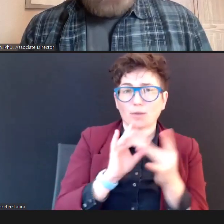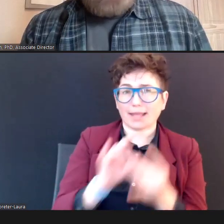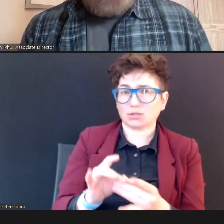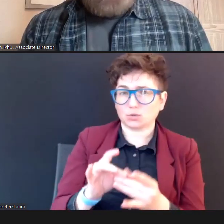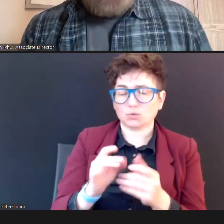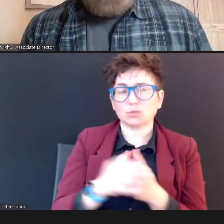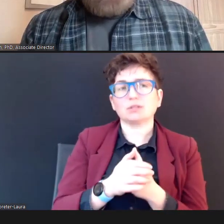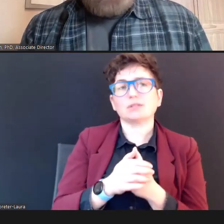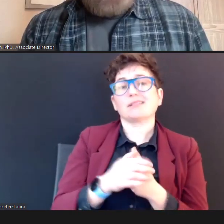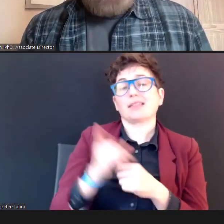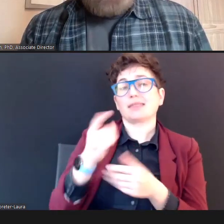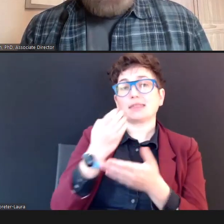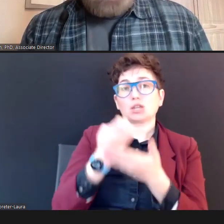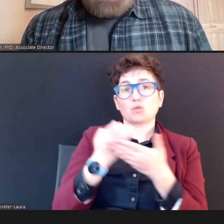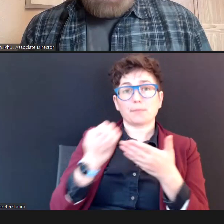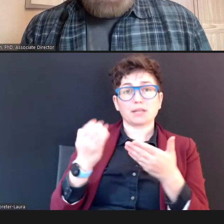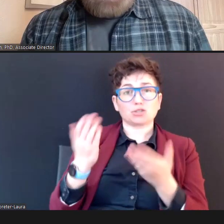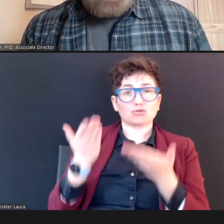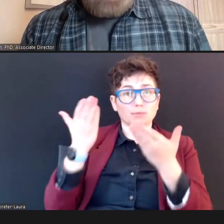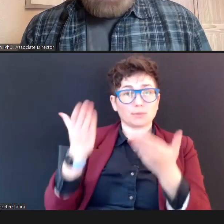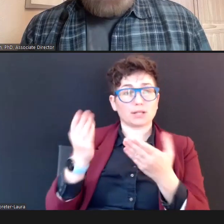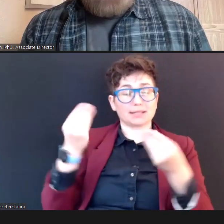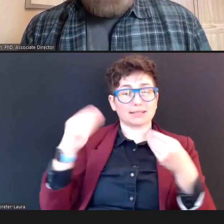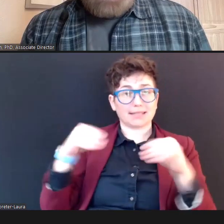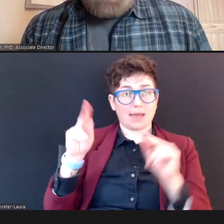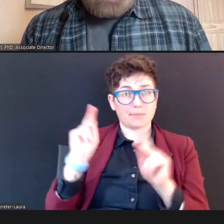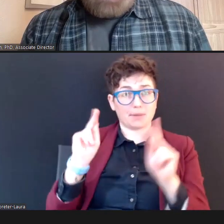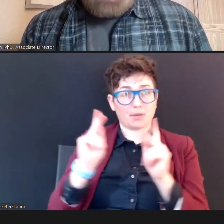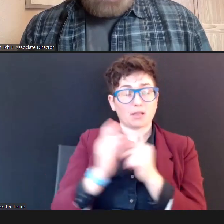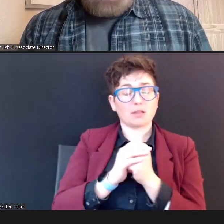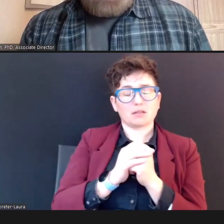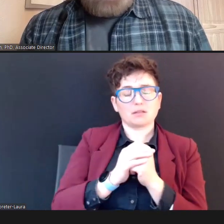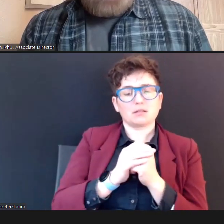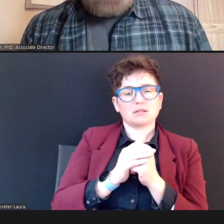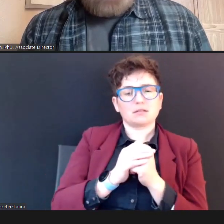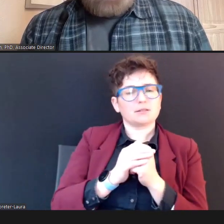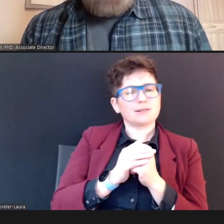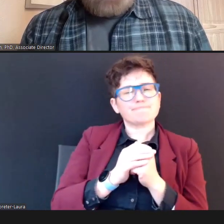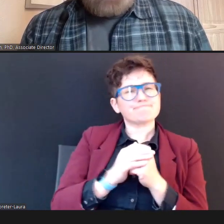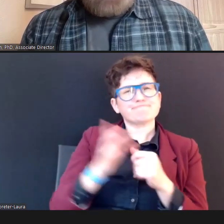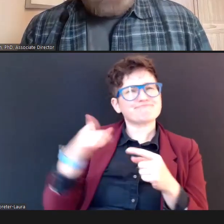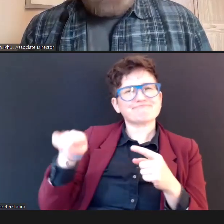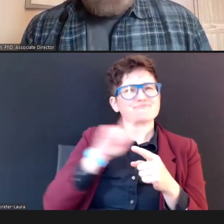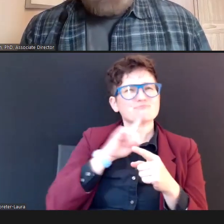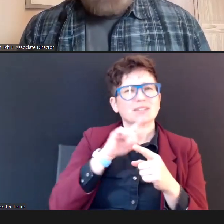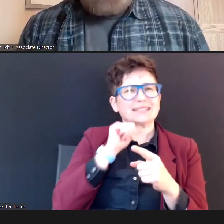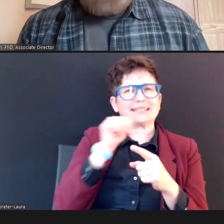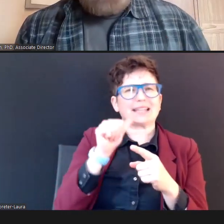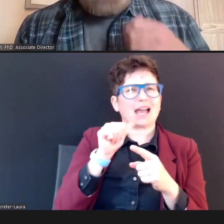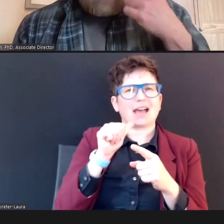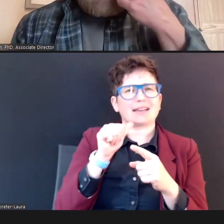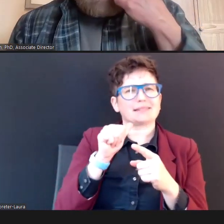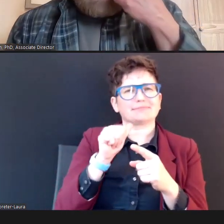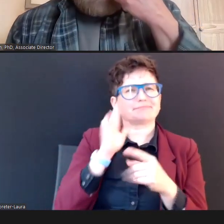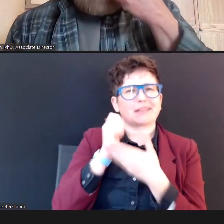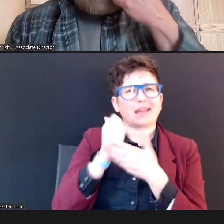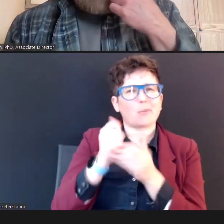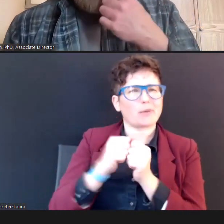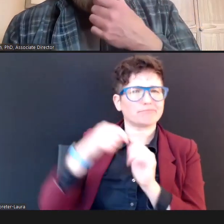equipment distributors and salespeople aren't the aren't really the folks you should look to for comprehensive